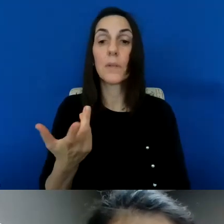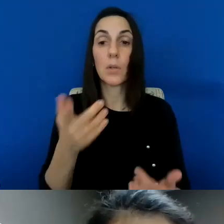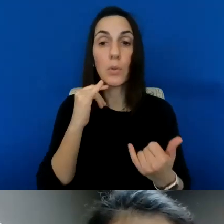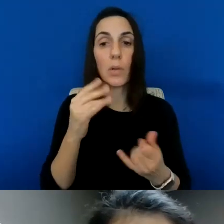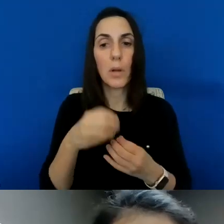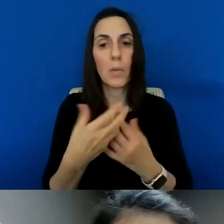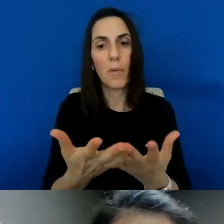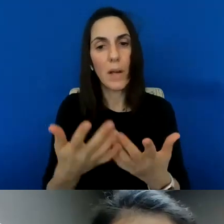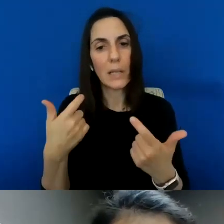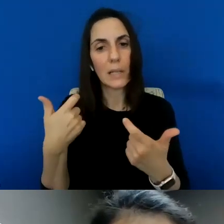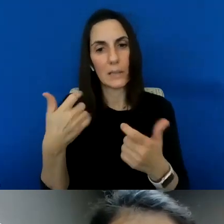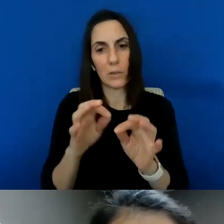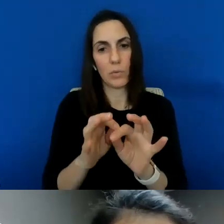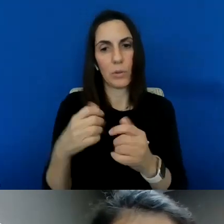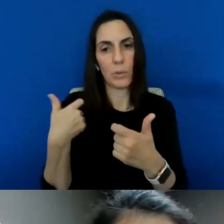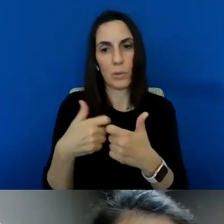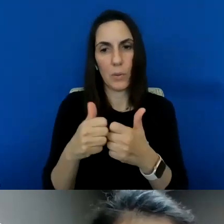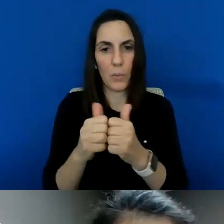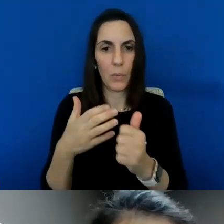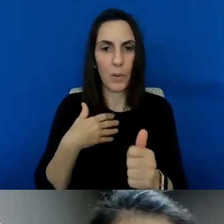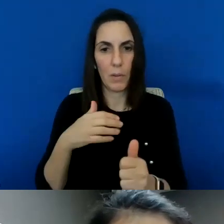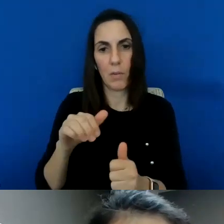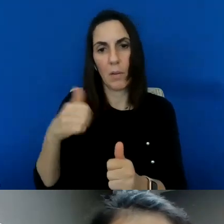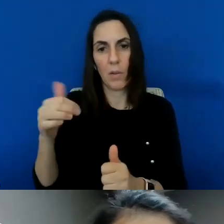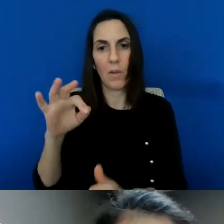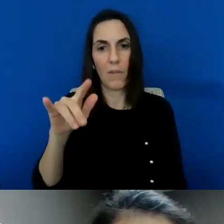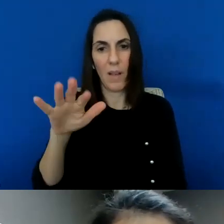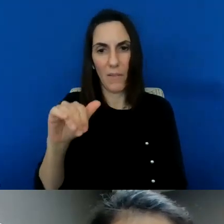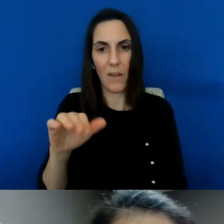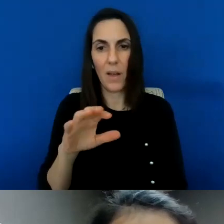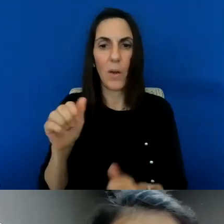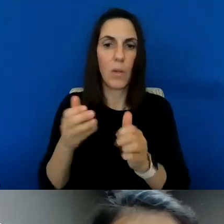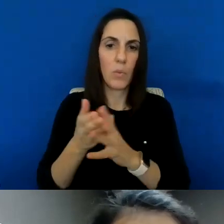into Spanish with my colleague Flavia with Marb language services, and also our colleagues,